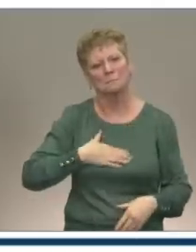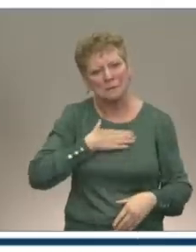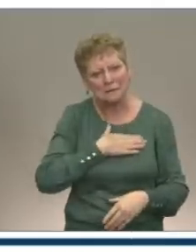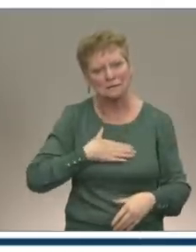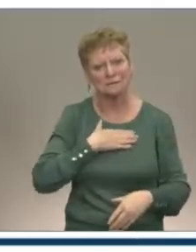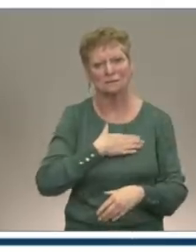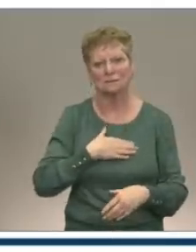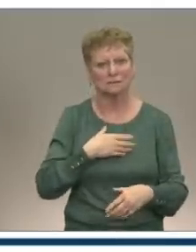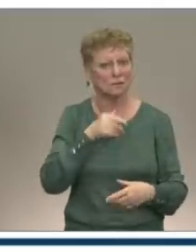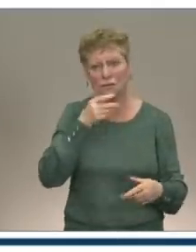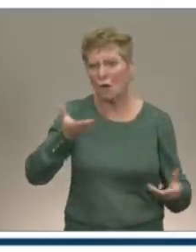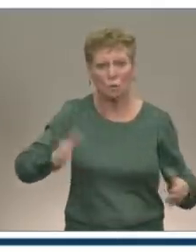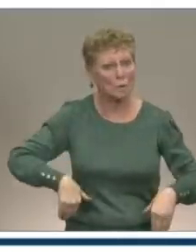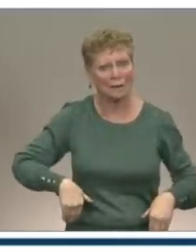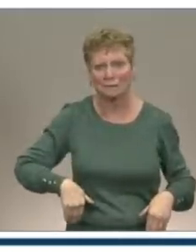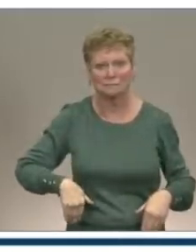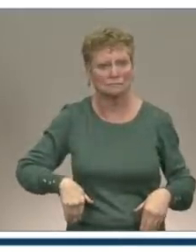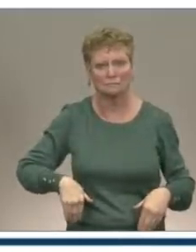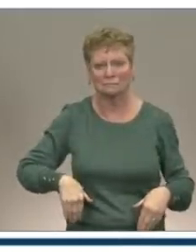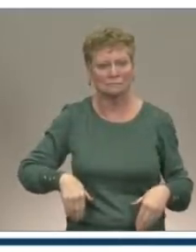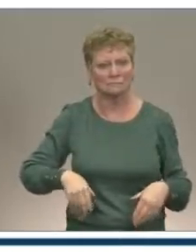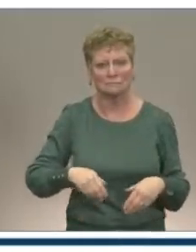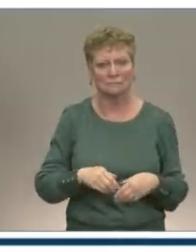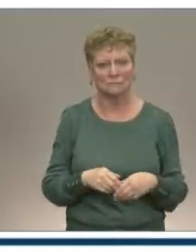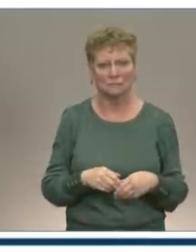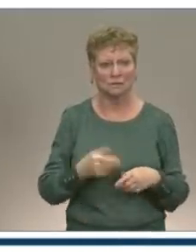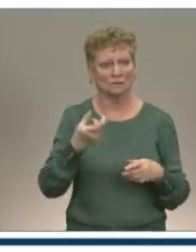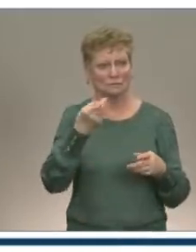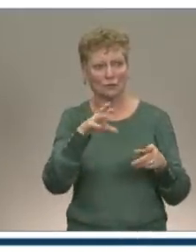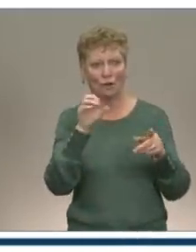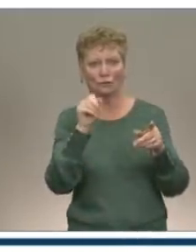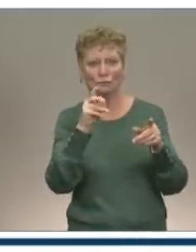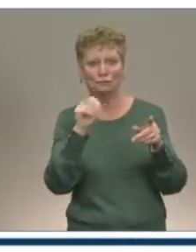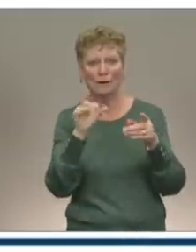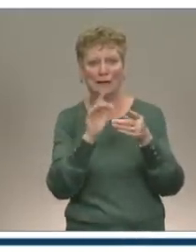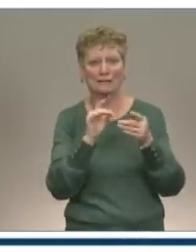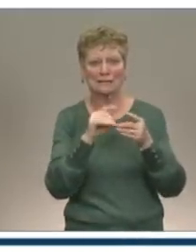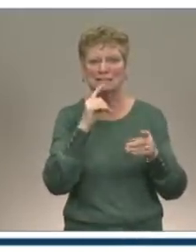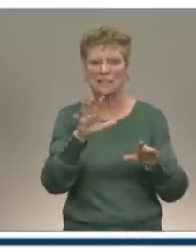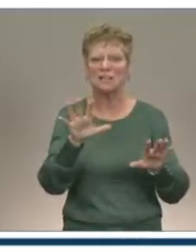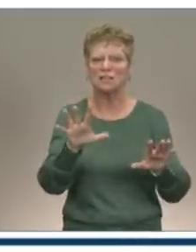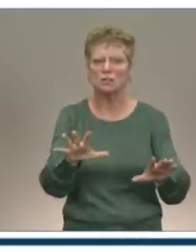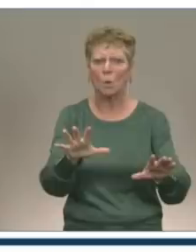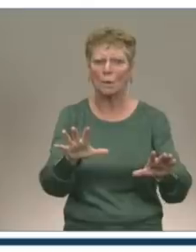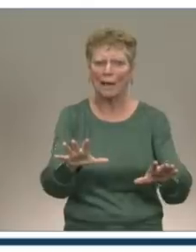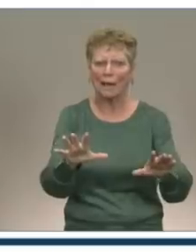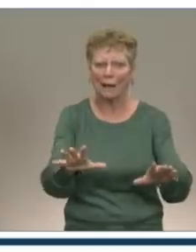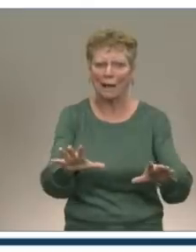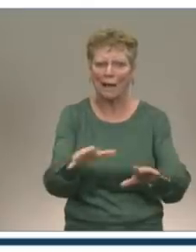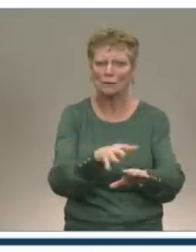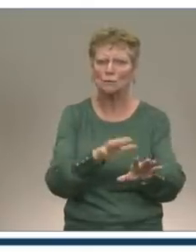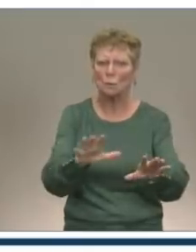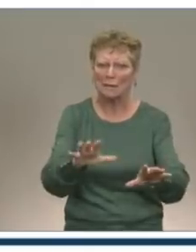never too late and as dr strang said slow down as much as you can during the holiday season so